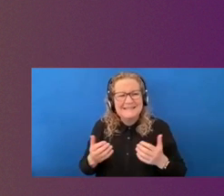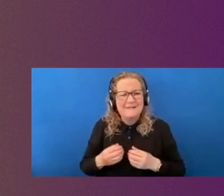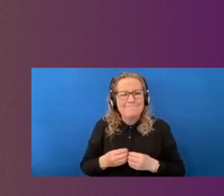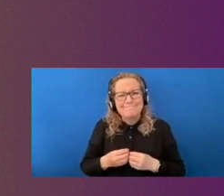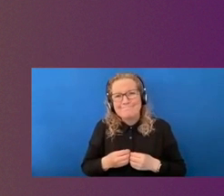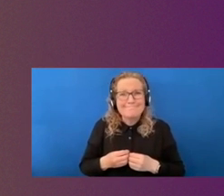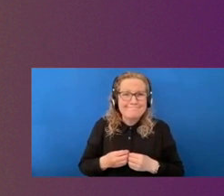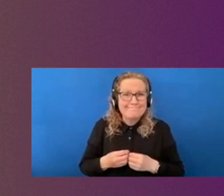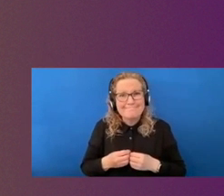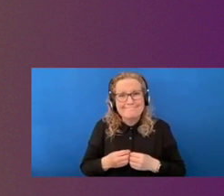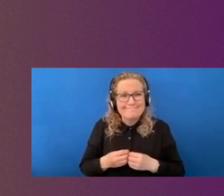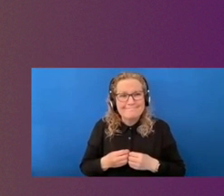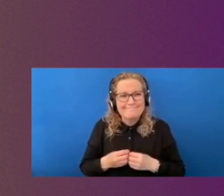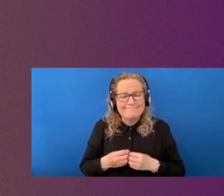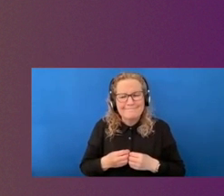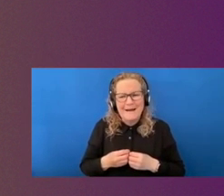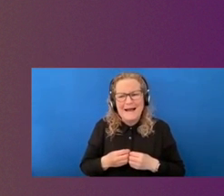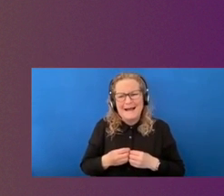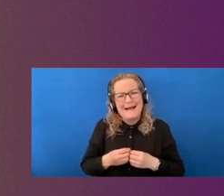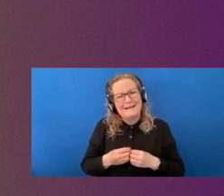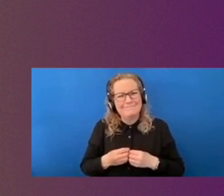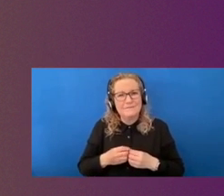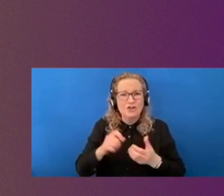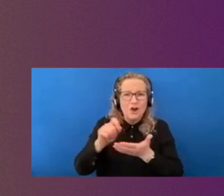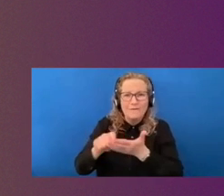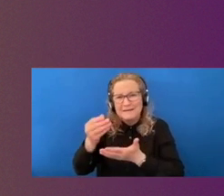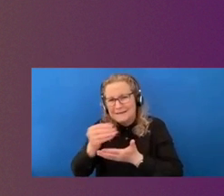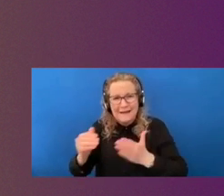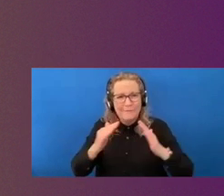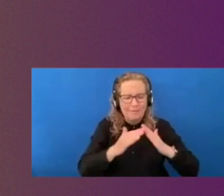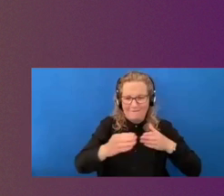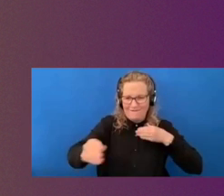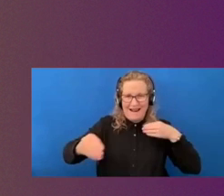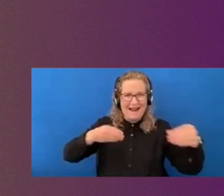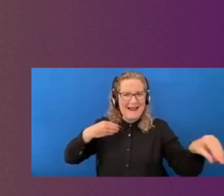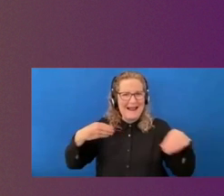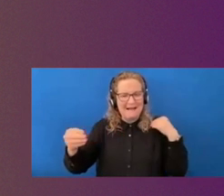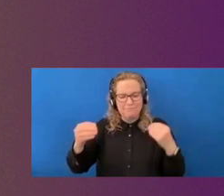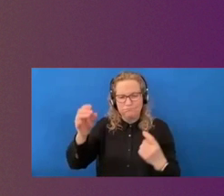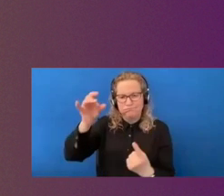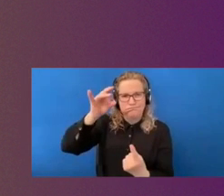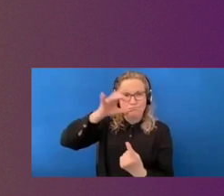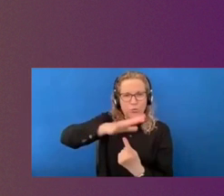that flexibility is just so so important there's just tons and tons of examples where that